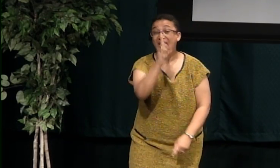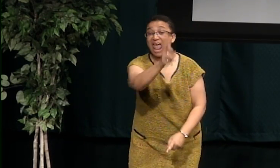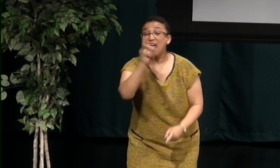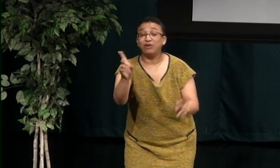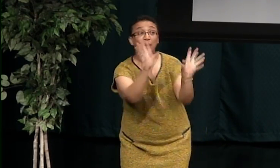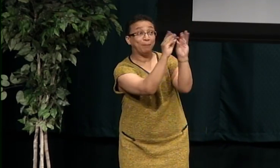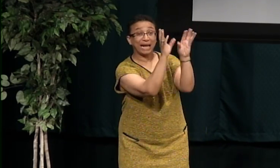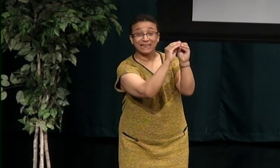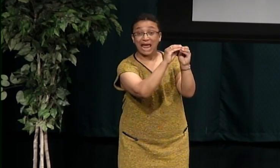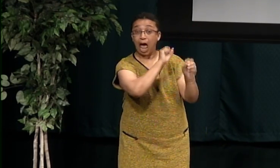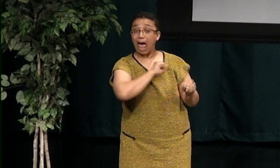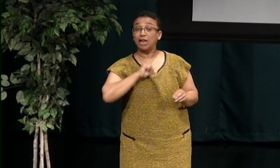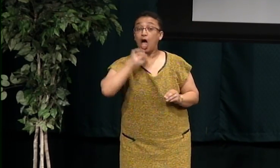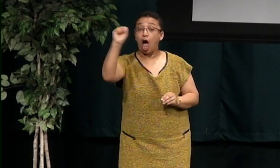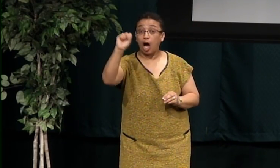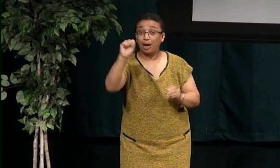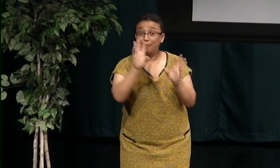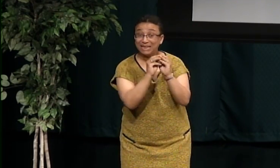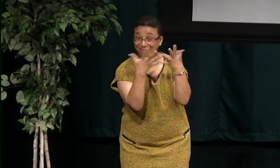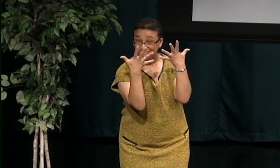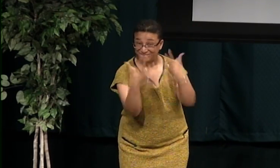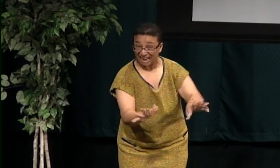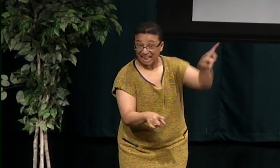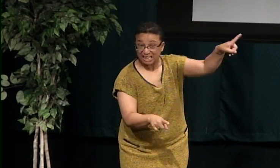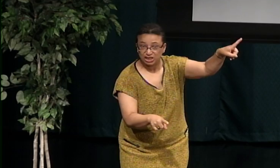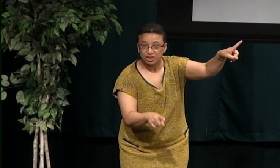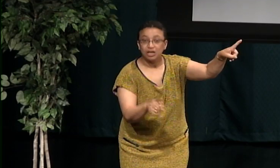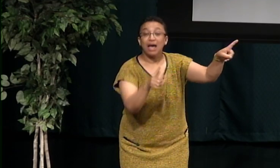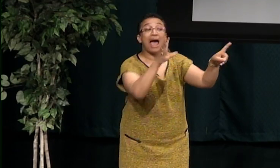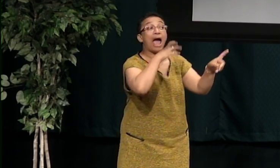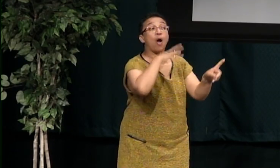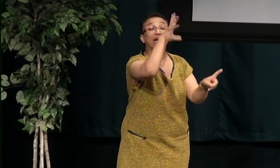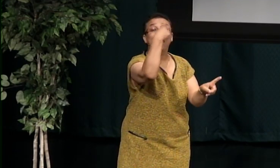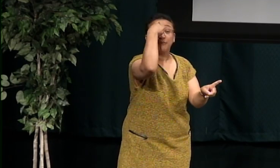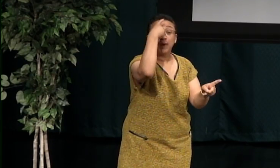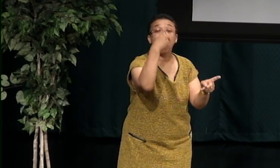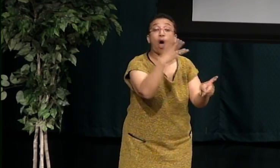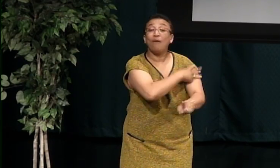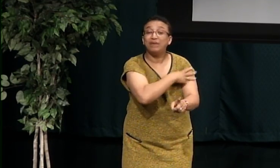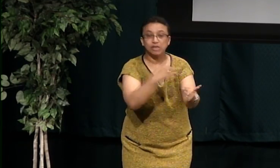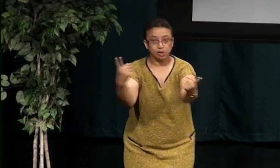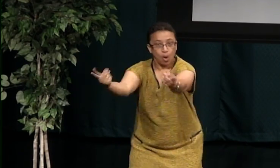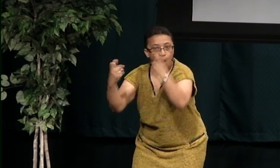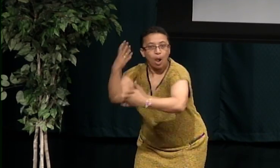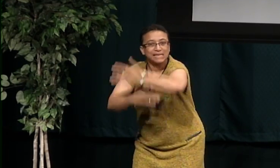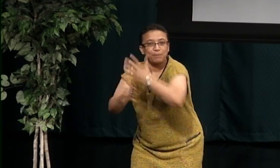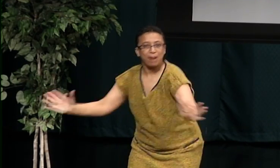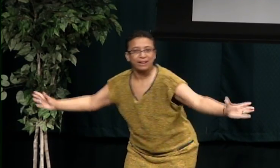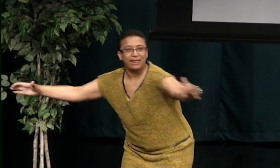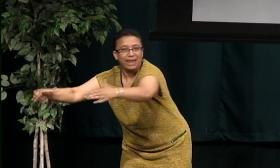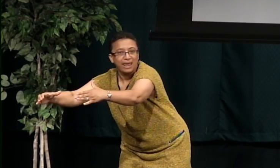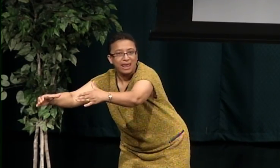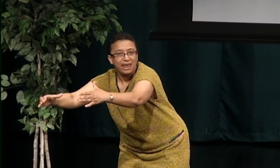And when you have those kinds of alliances, you can get these laws passed. At that initial meeting, the government officials